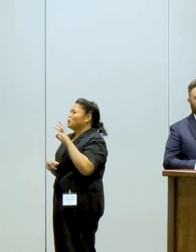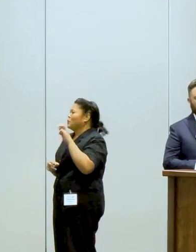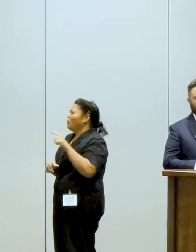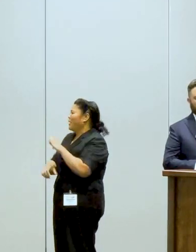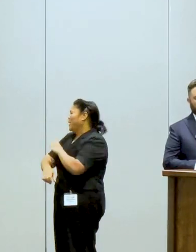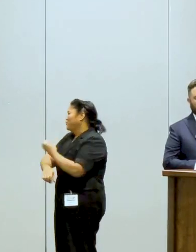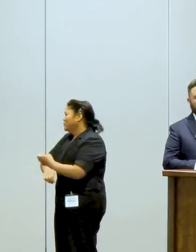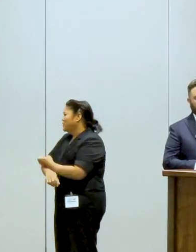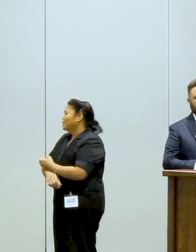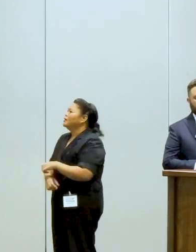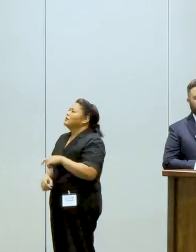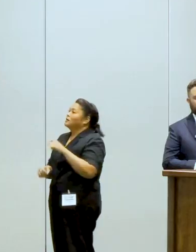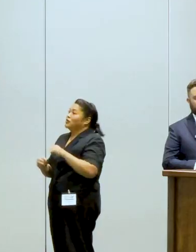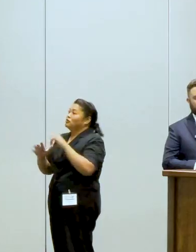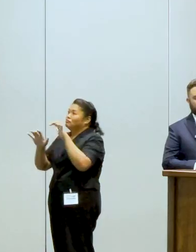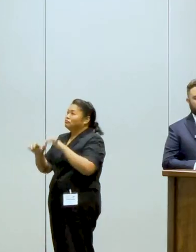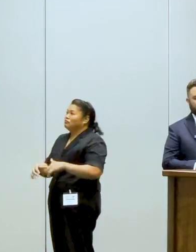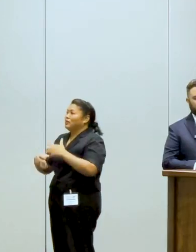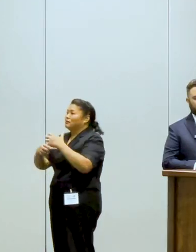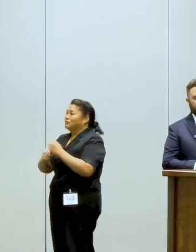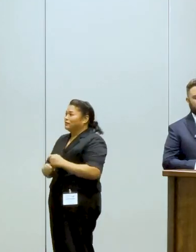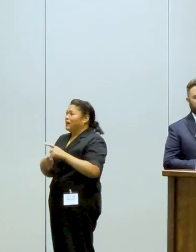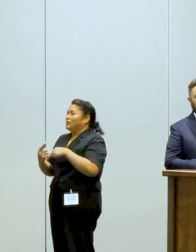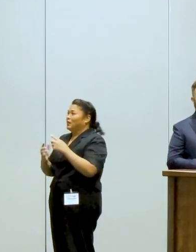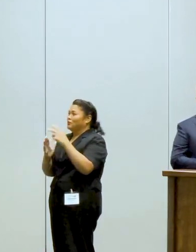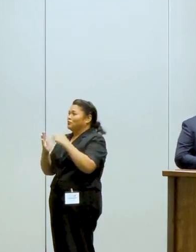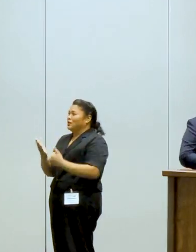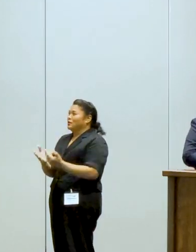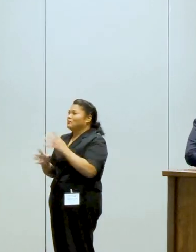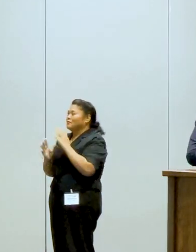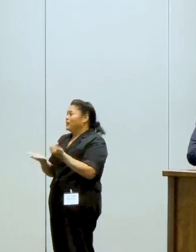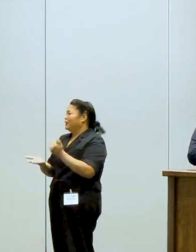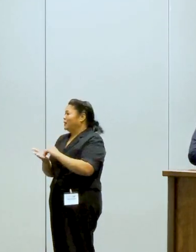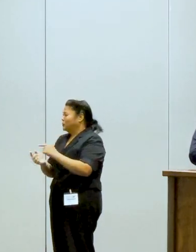read it back to them so the AI bot can. Generate structure and